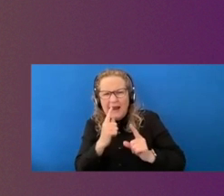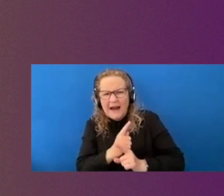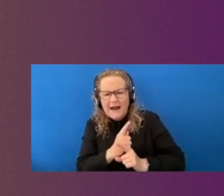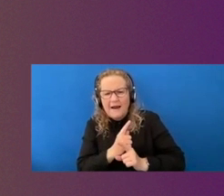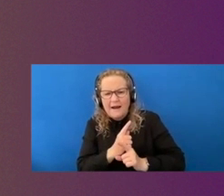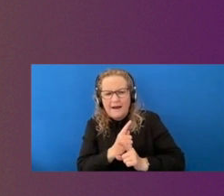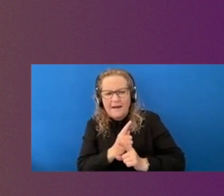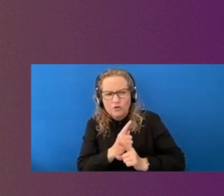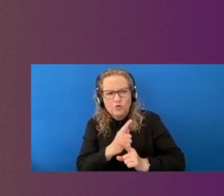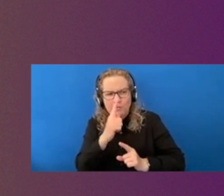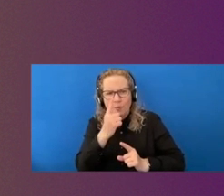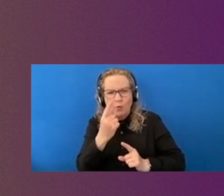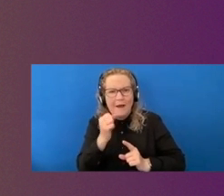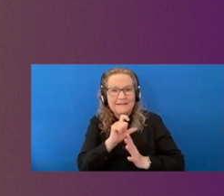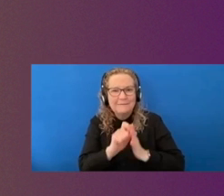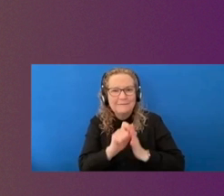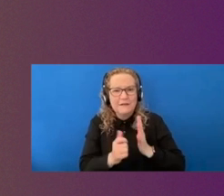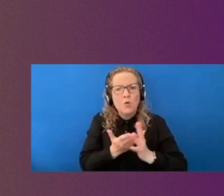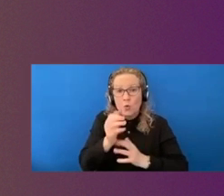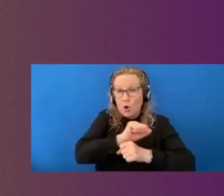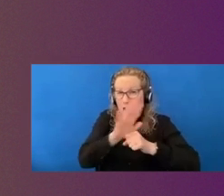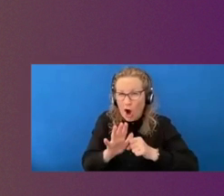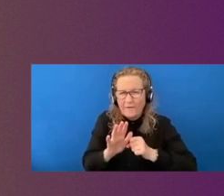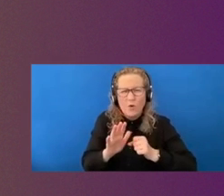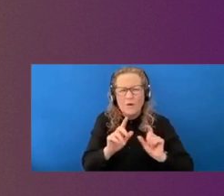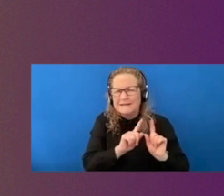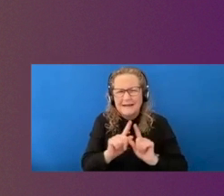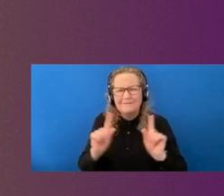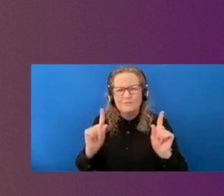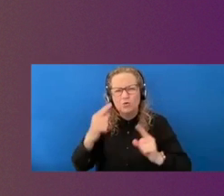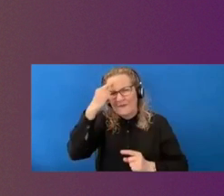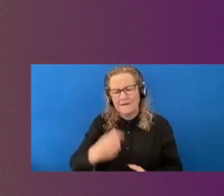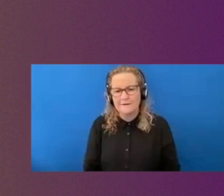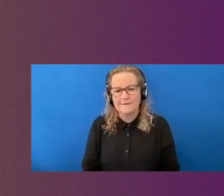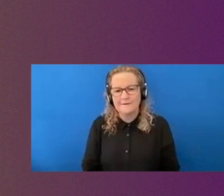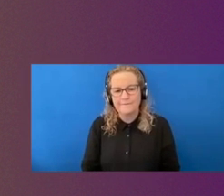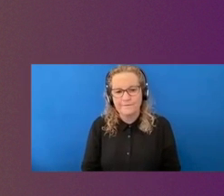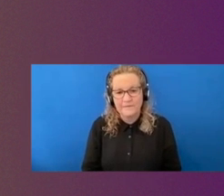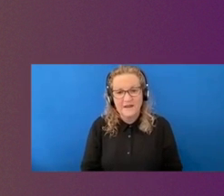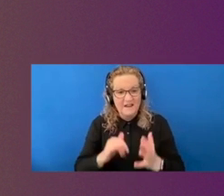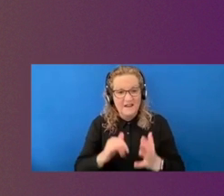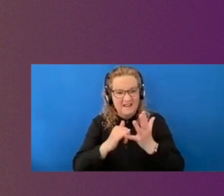course of the pandemic yeah sure so exactly as you said Julie it's sort of all of a sudden it's